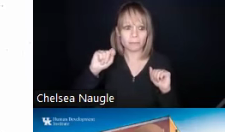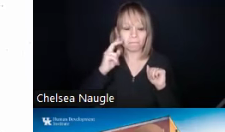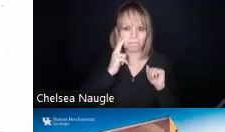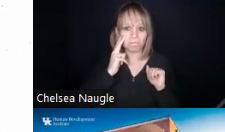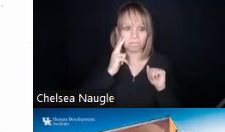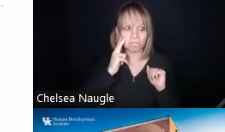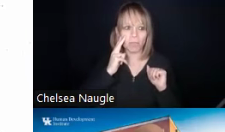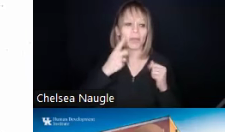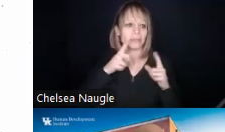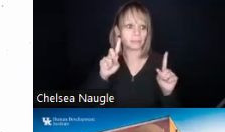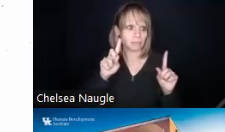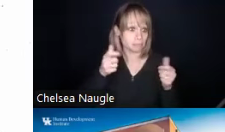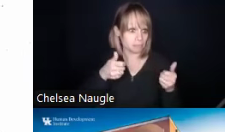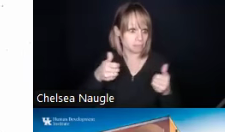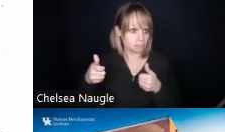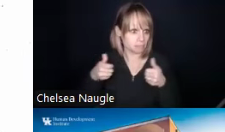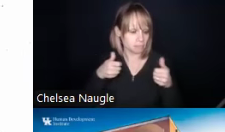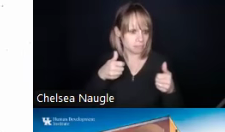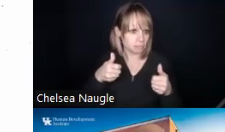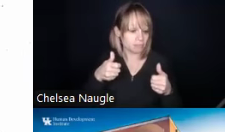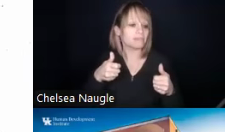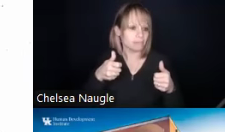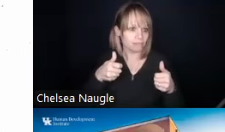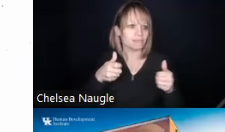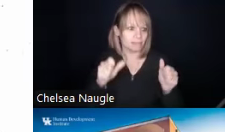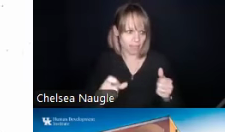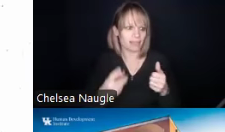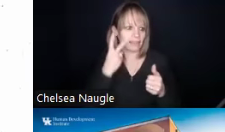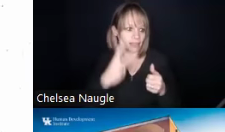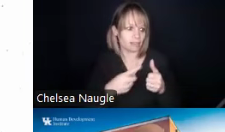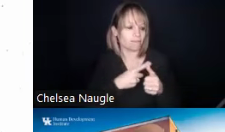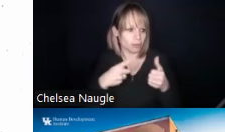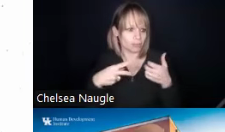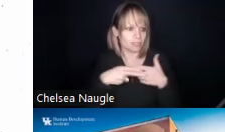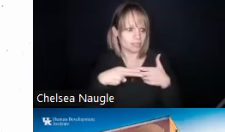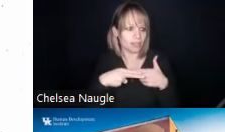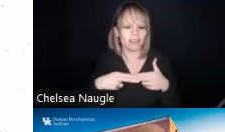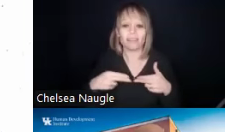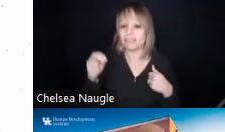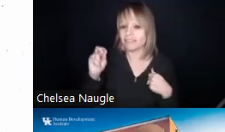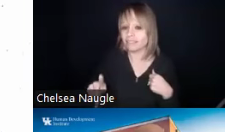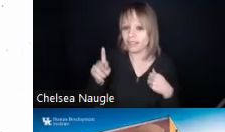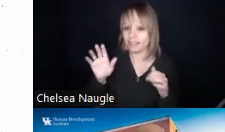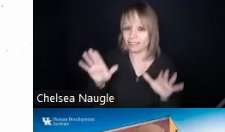Okay. How's that? We can see the first slide, John. Okay. Fantastic. All right. And uh Ju